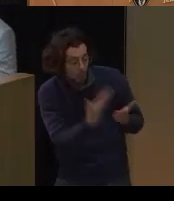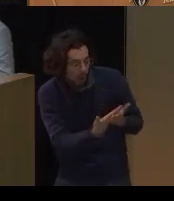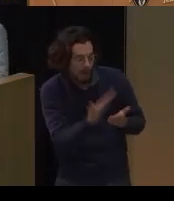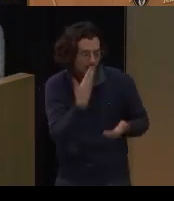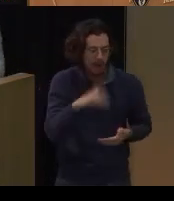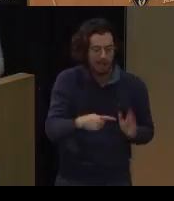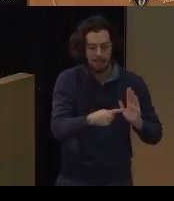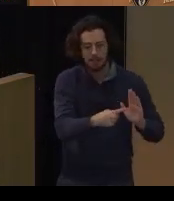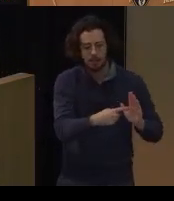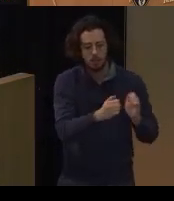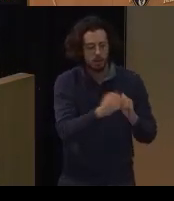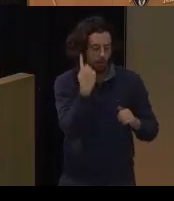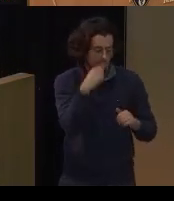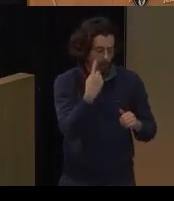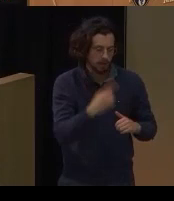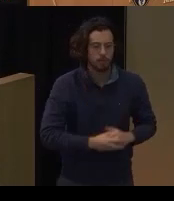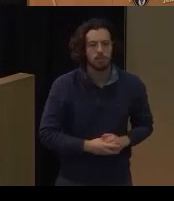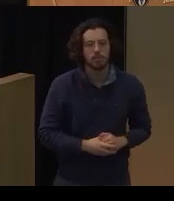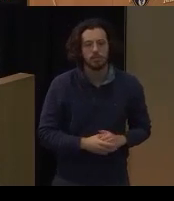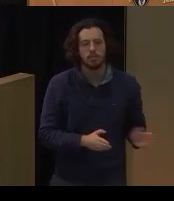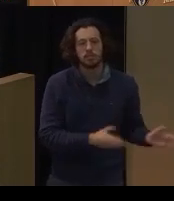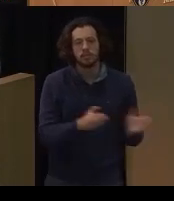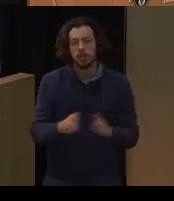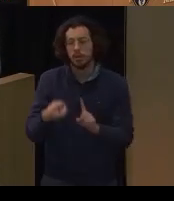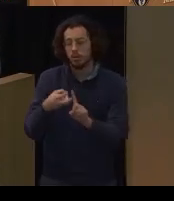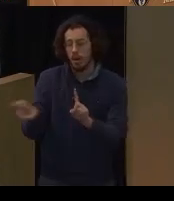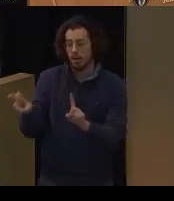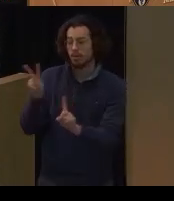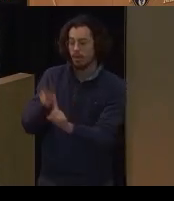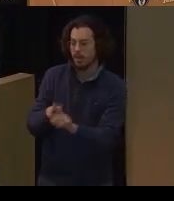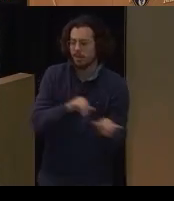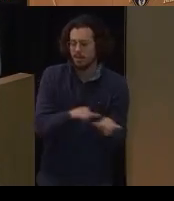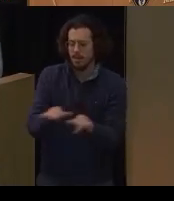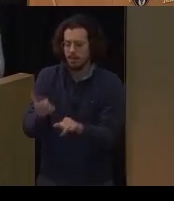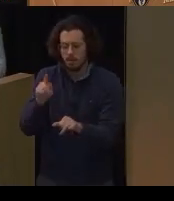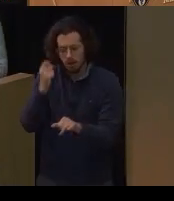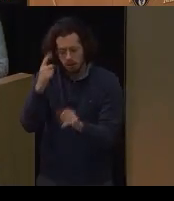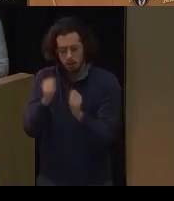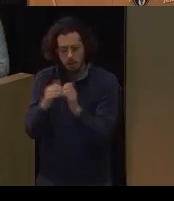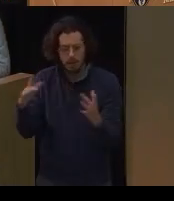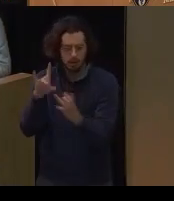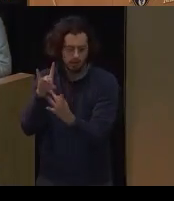the transfer task was exactly the same except no nerve feedback was provided again this is our critical test of learning and generalization